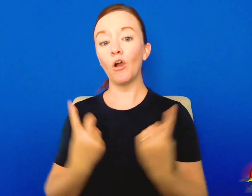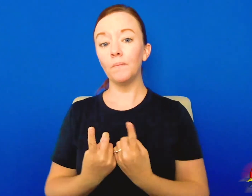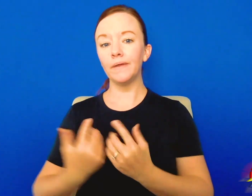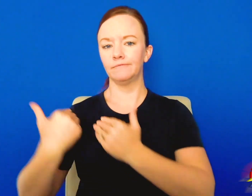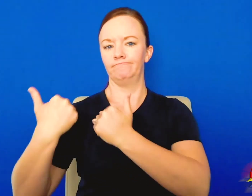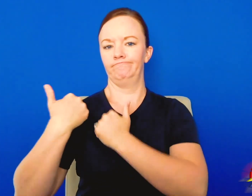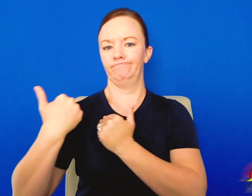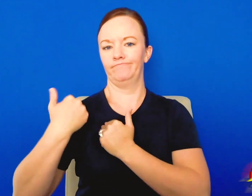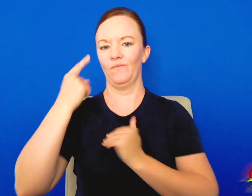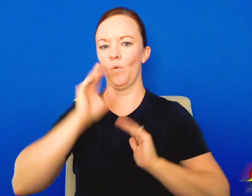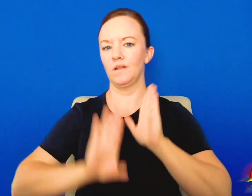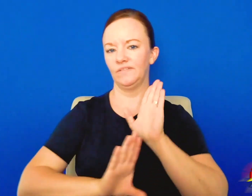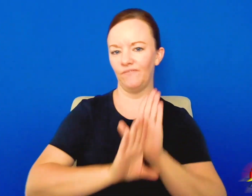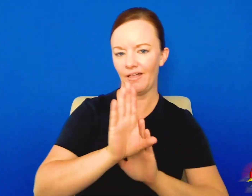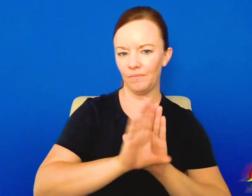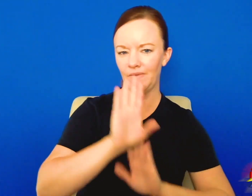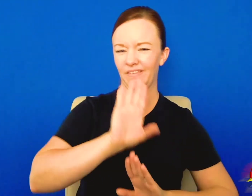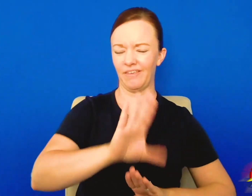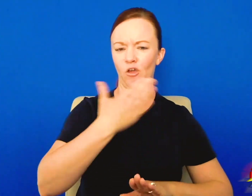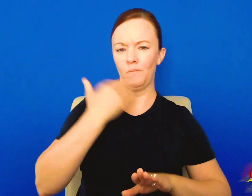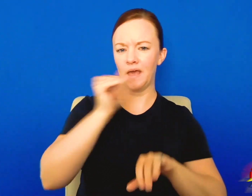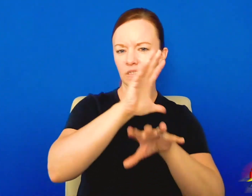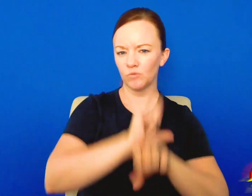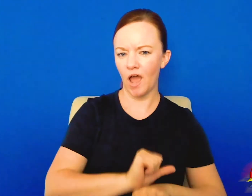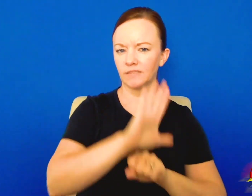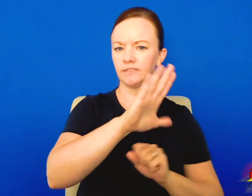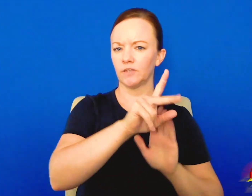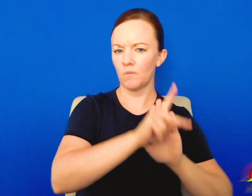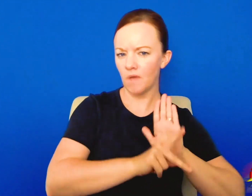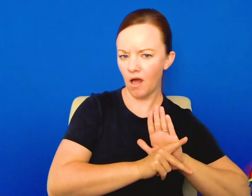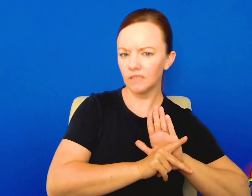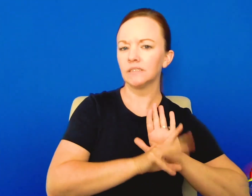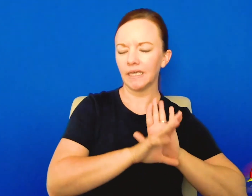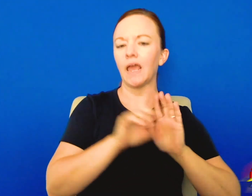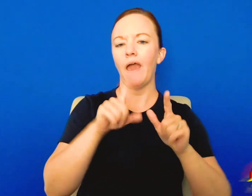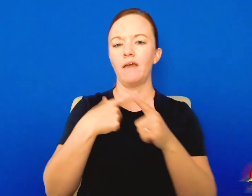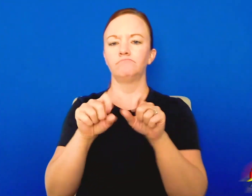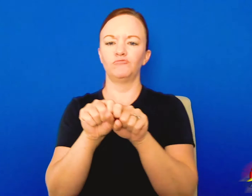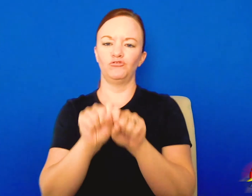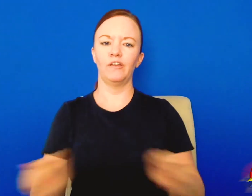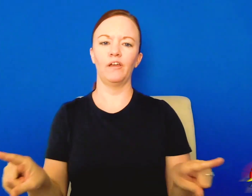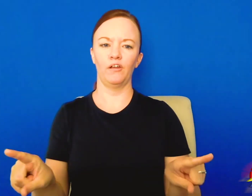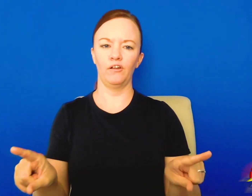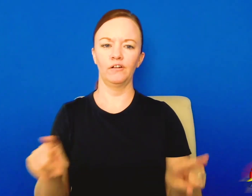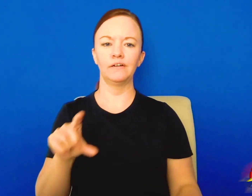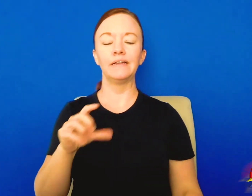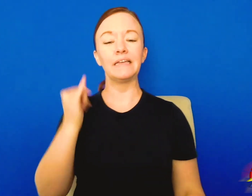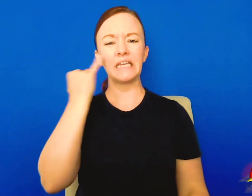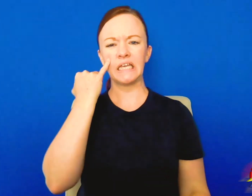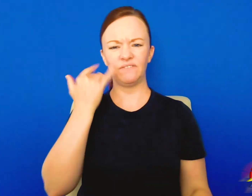EACH DEPARTMENT IS RESPONSIBLE FOR DEVELOPING AND SHARING PRACTICES, PROTOCOLS, AND PROCEDURES.